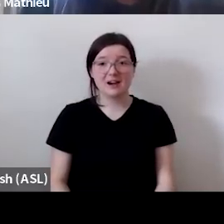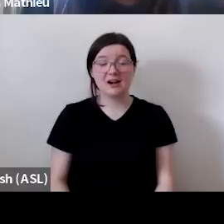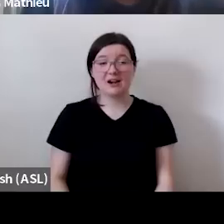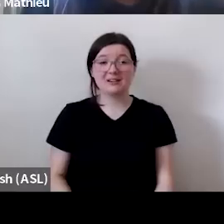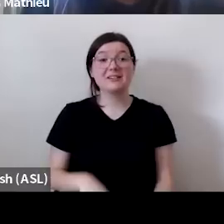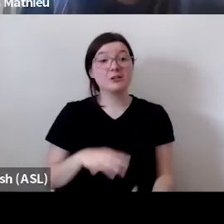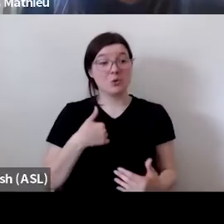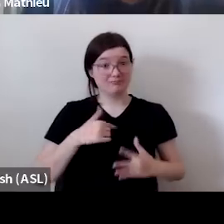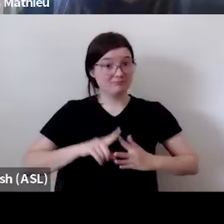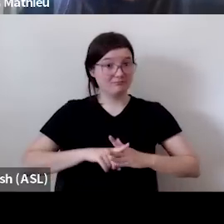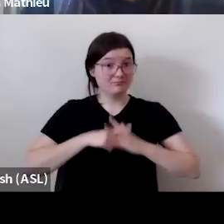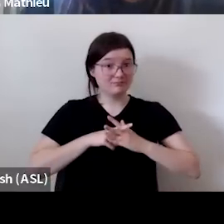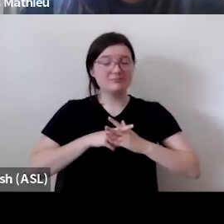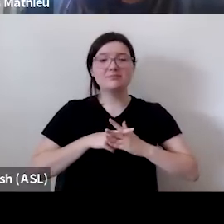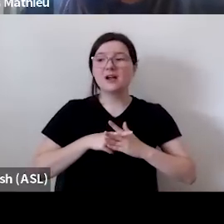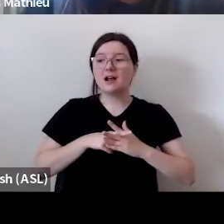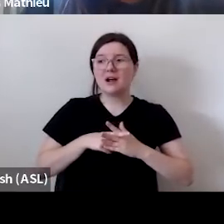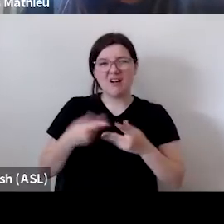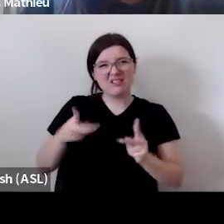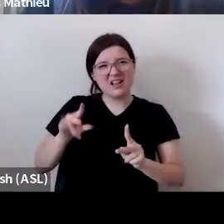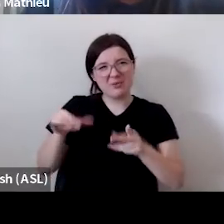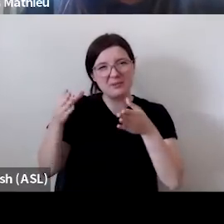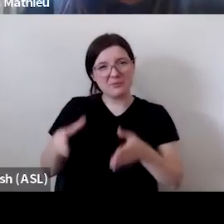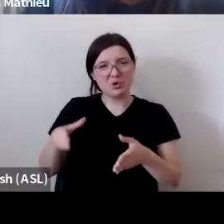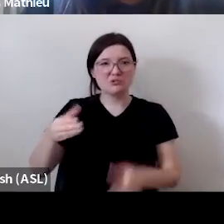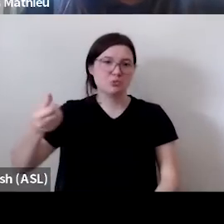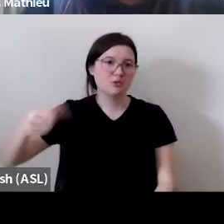So if they say no, let them decline. But still building that relationship,